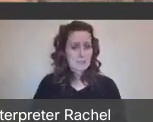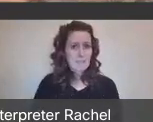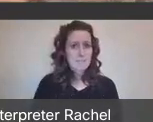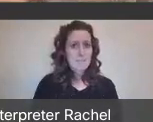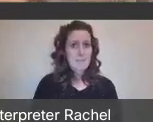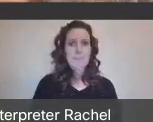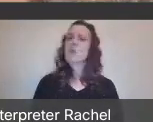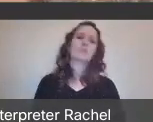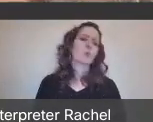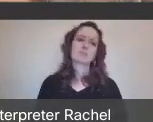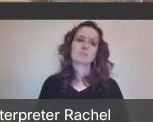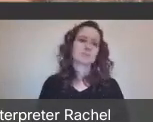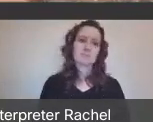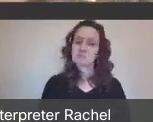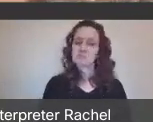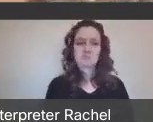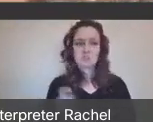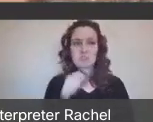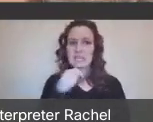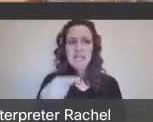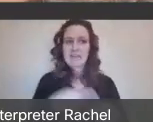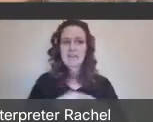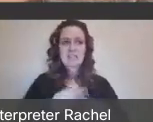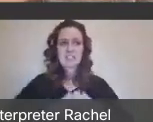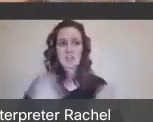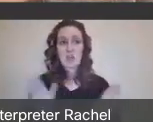[Commissioner Arkoosh] No, it shouldn't conflict at all. In fact, the good news about this